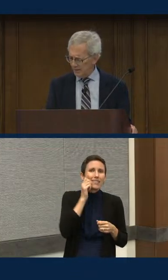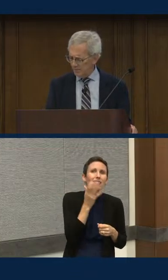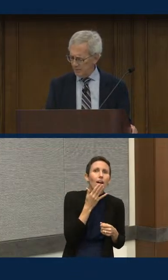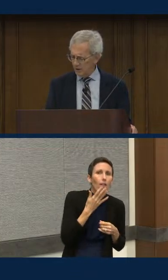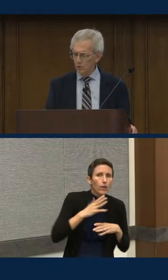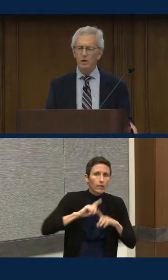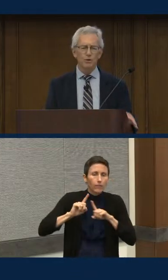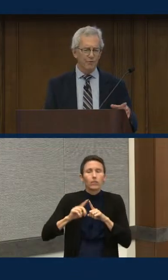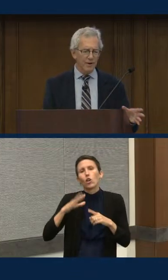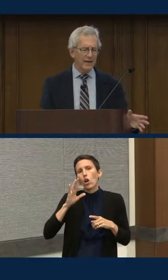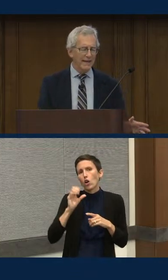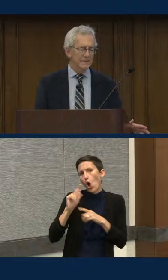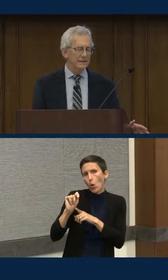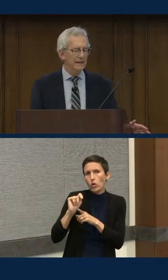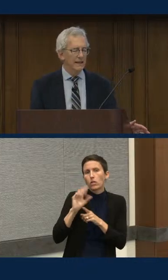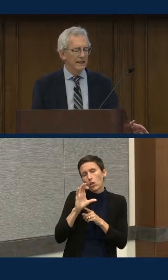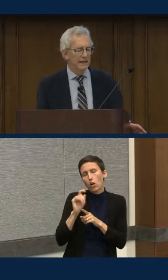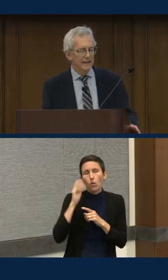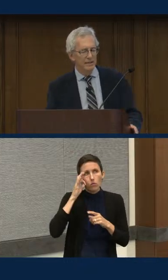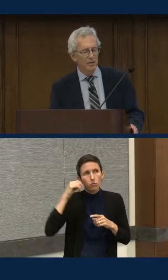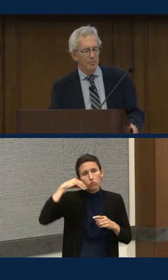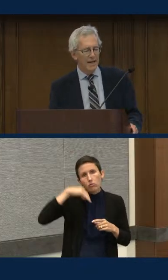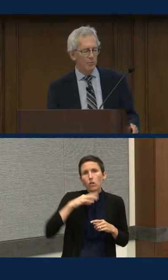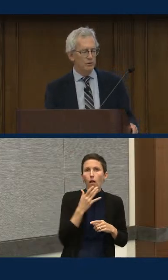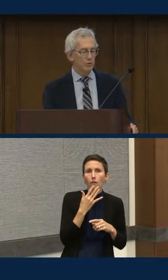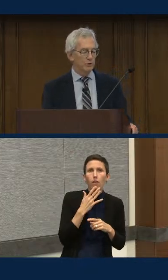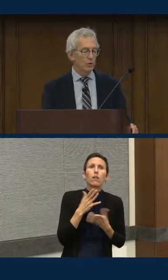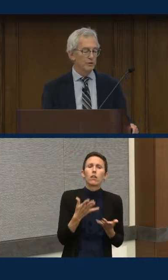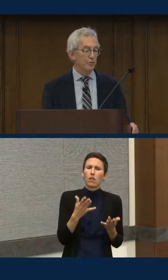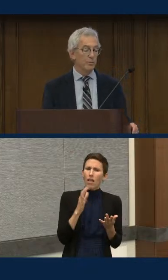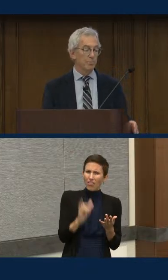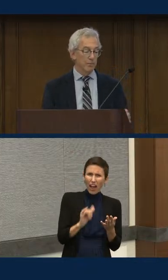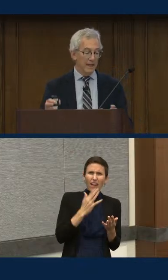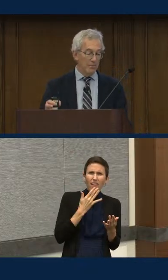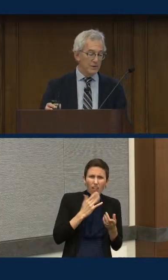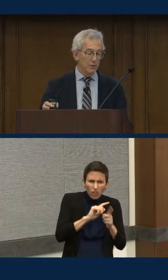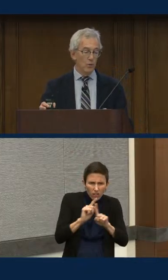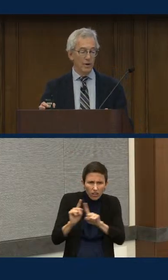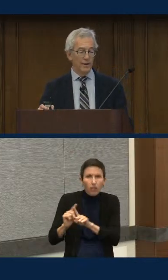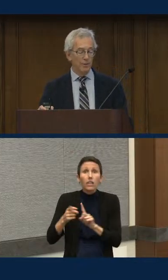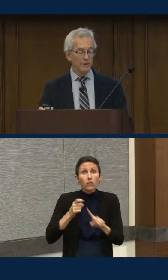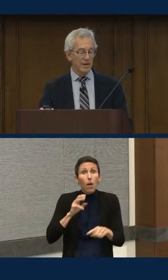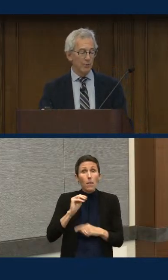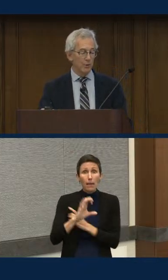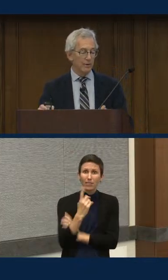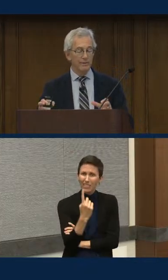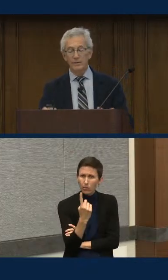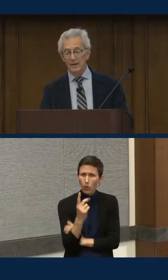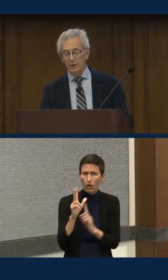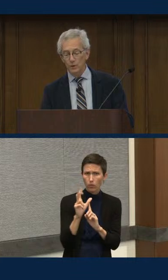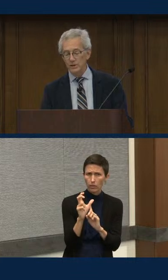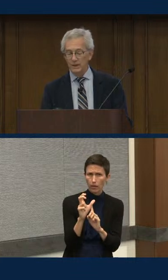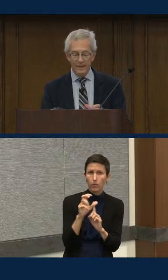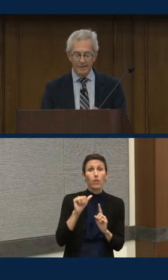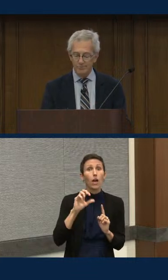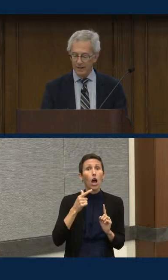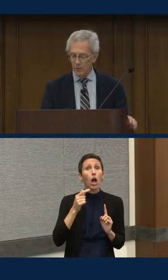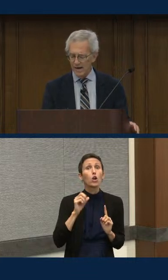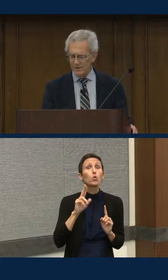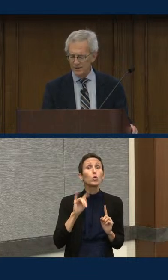much of the coat color variation in mammals is from MC1 the